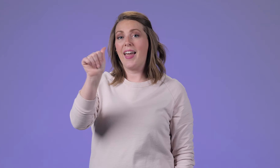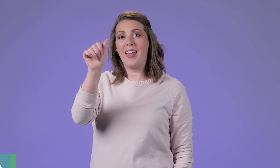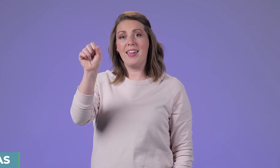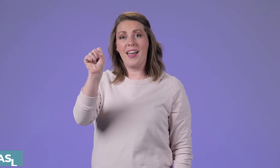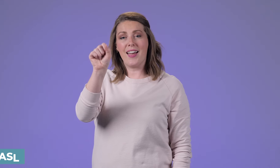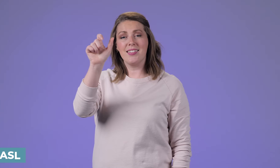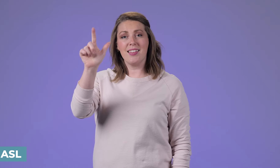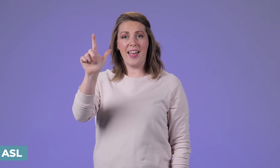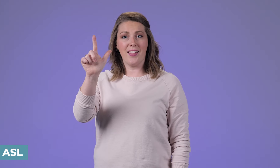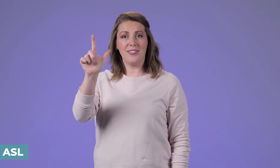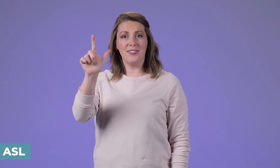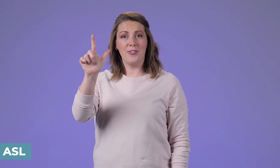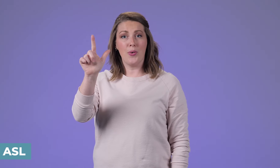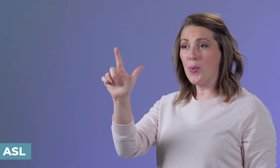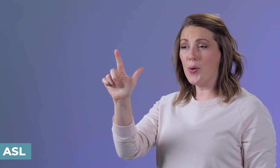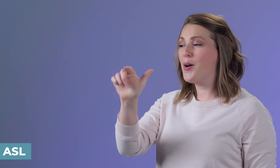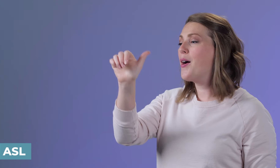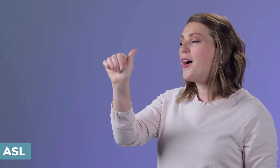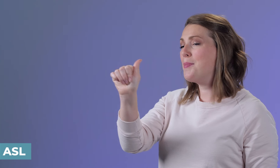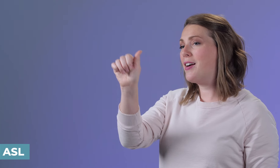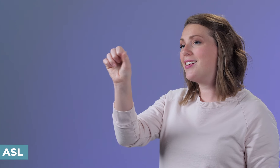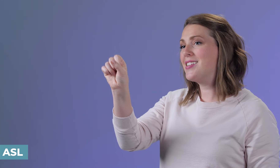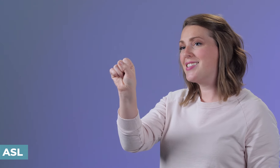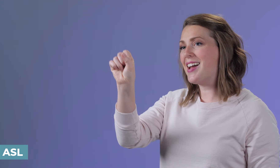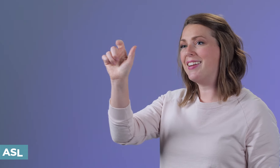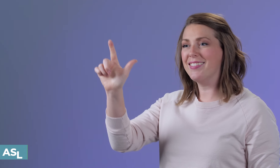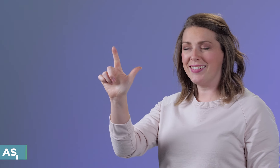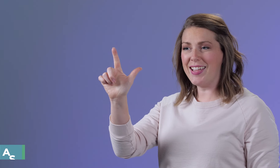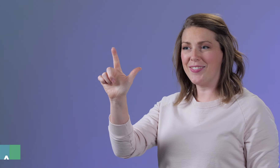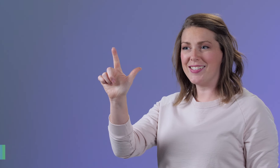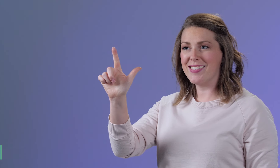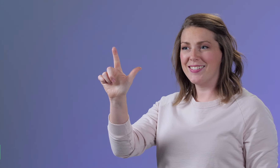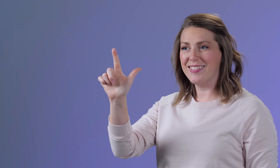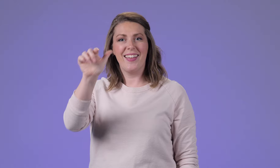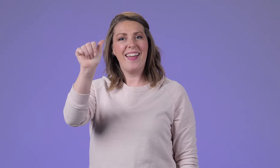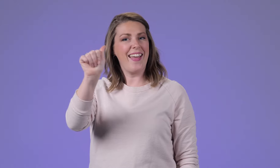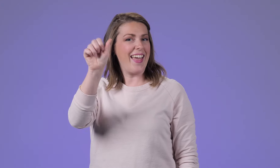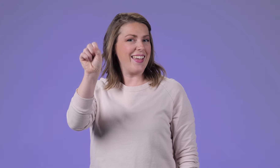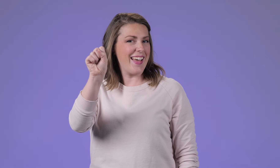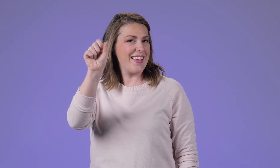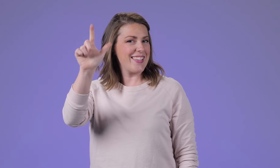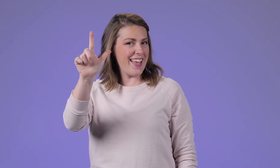ASL or AMERICAN SIGN LANGUAGE A-S-L